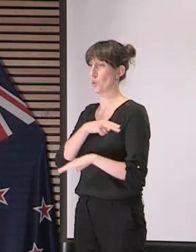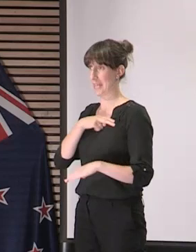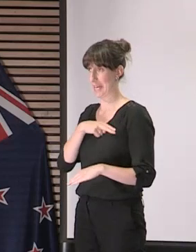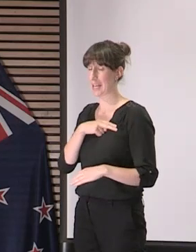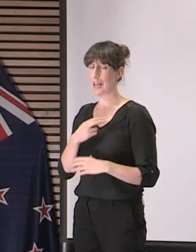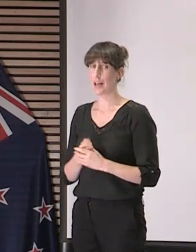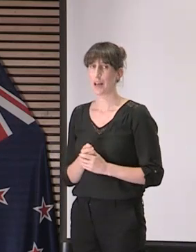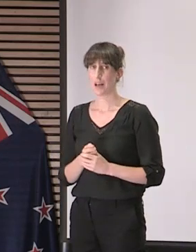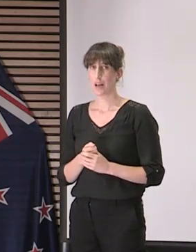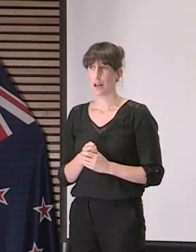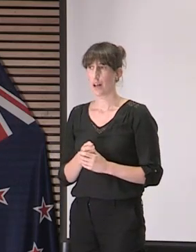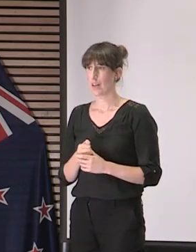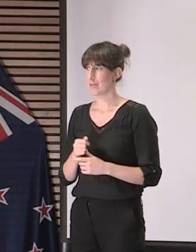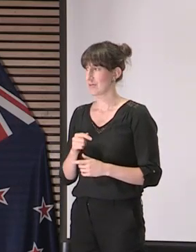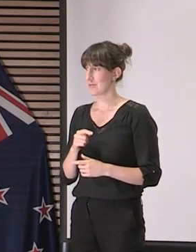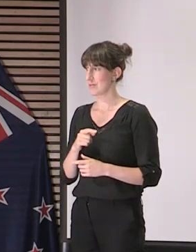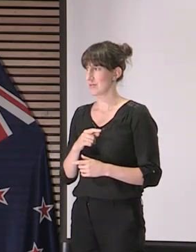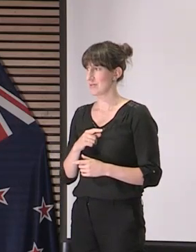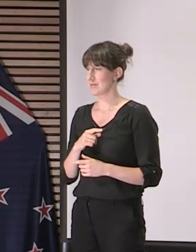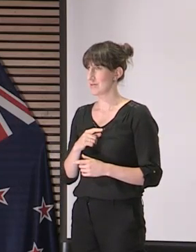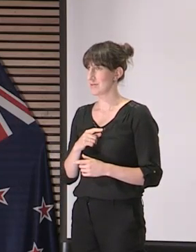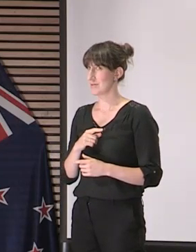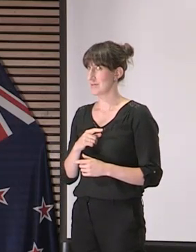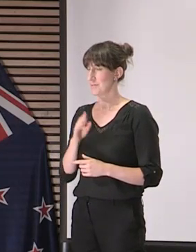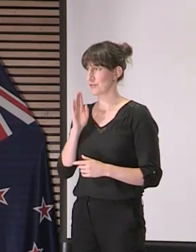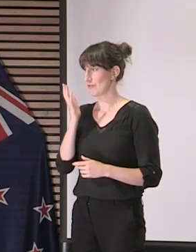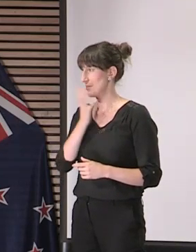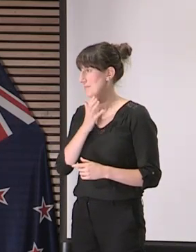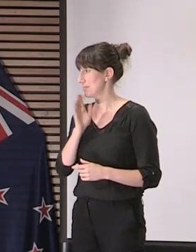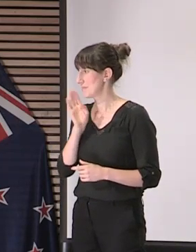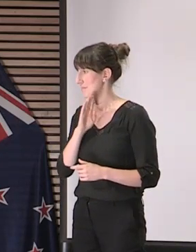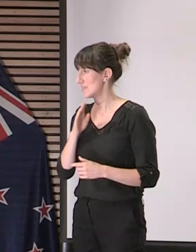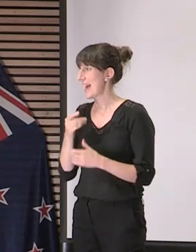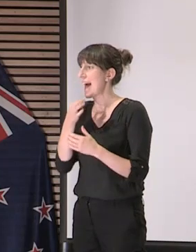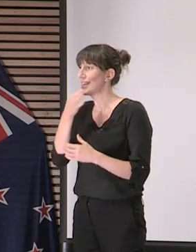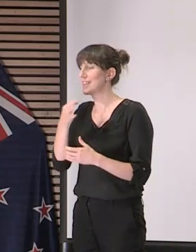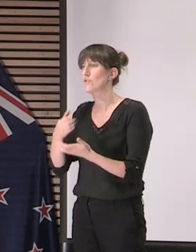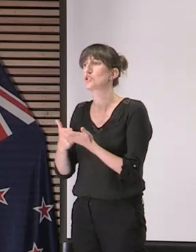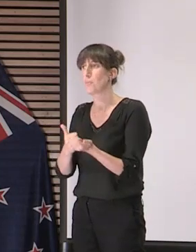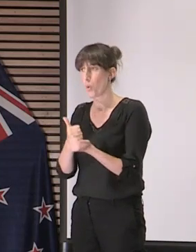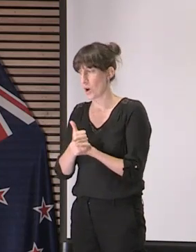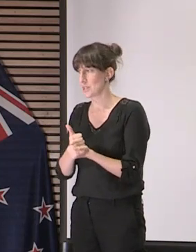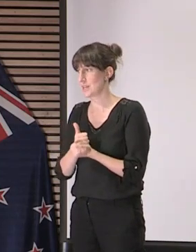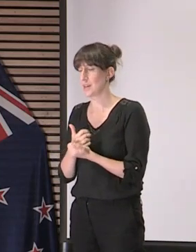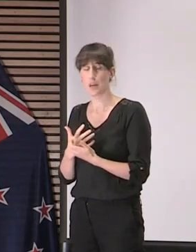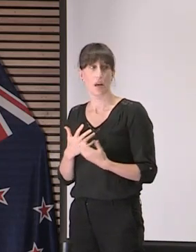NZ USA presented their response to the government. I'll be taking some further